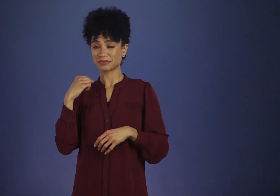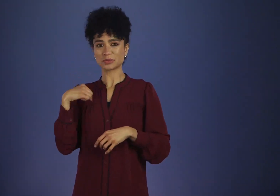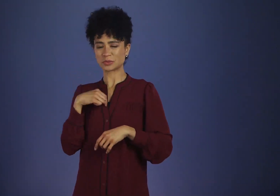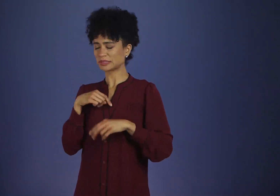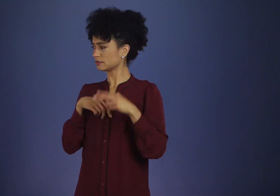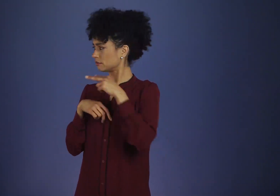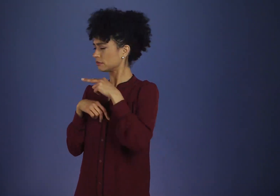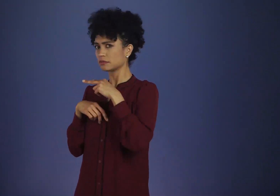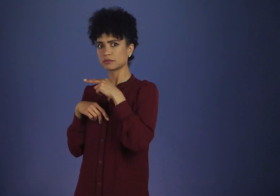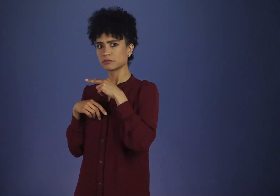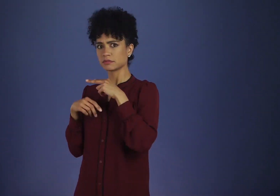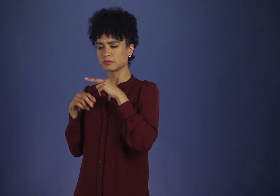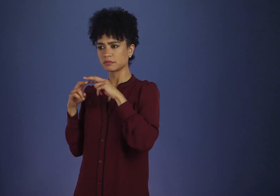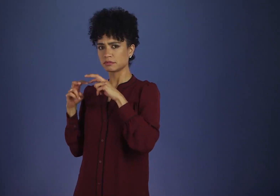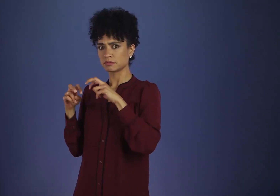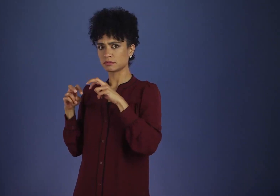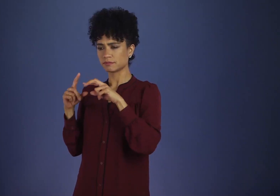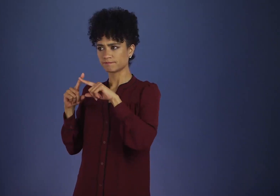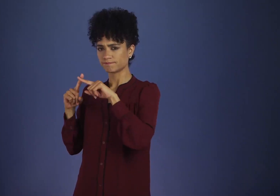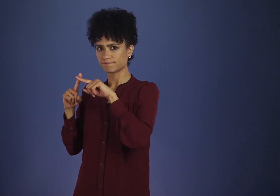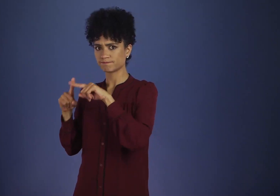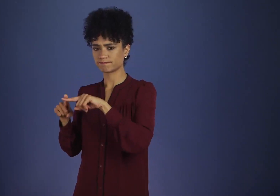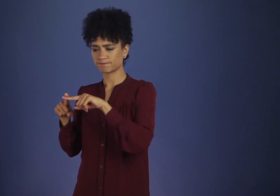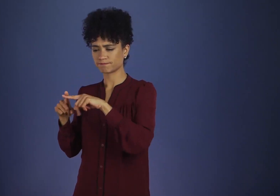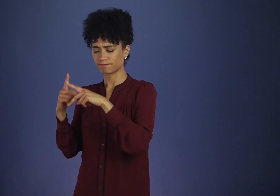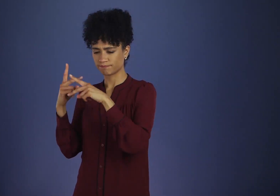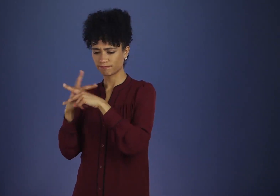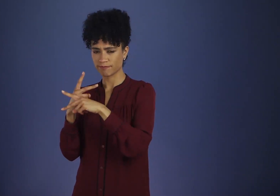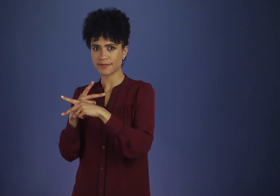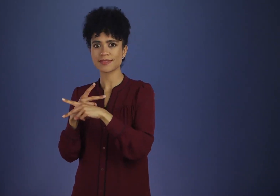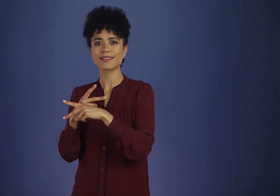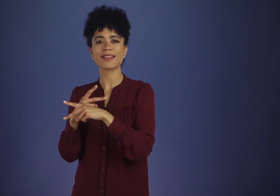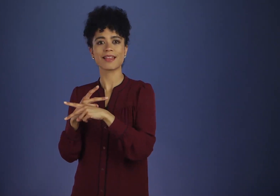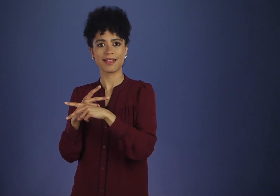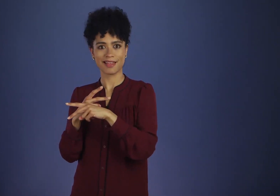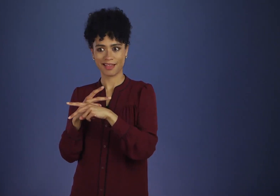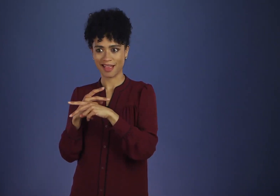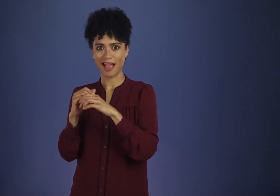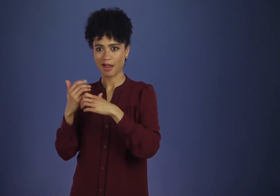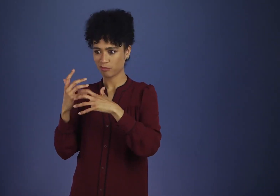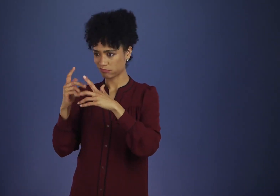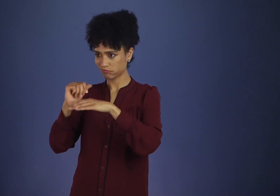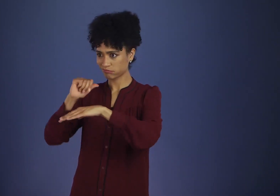On anvils of experience, the structure of our Society was hammered out.